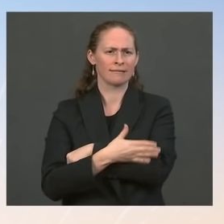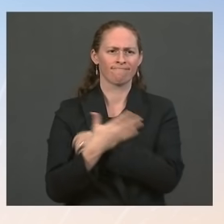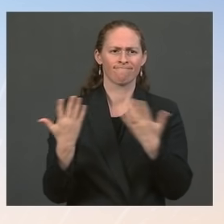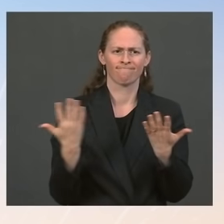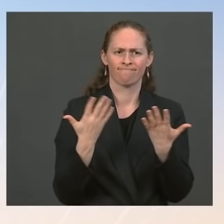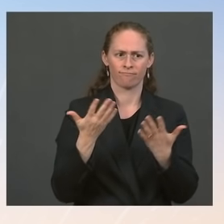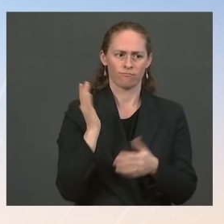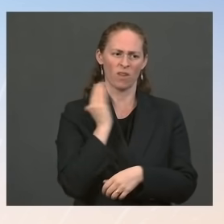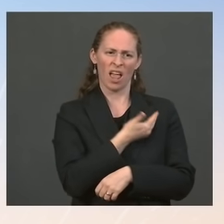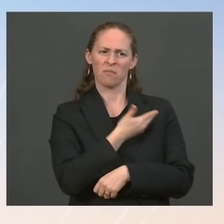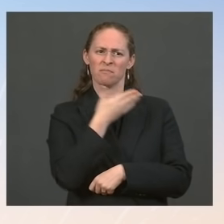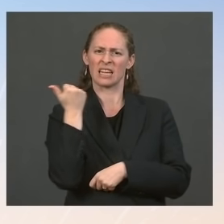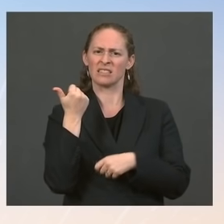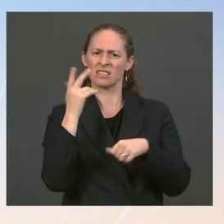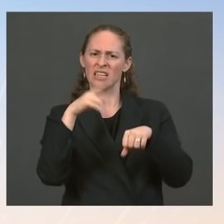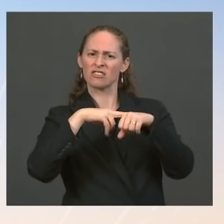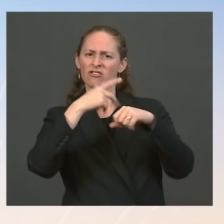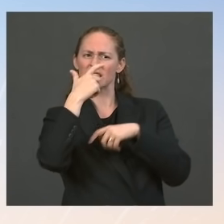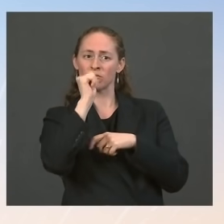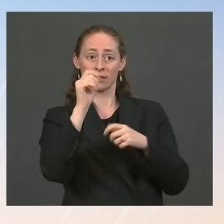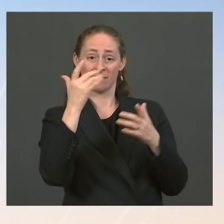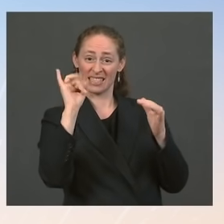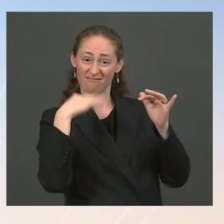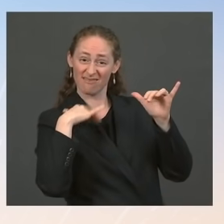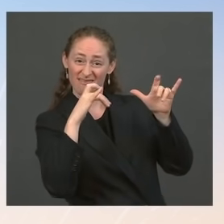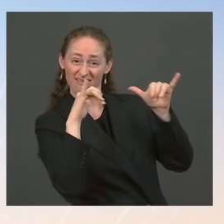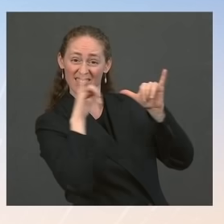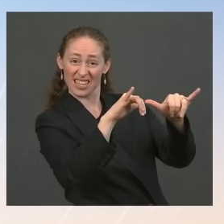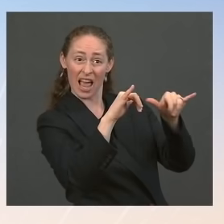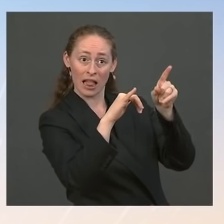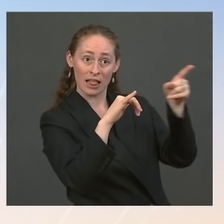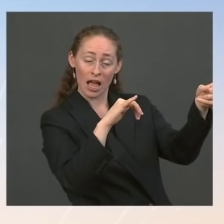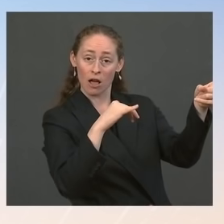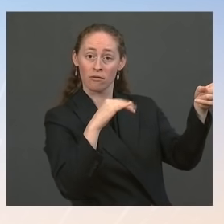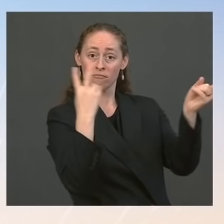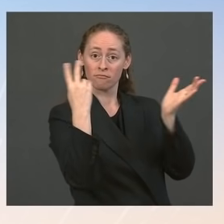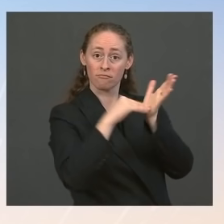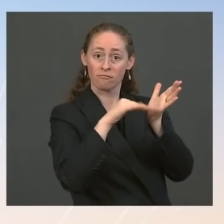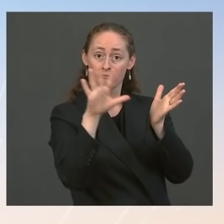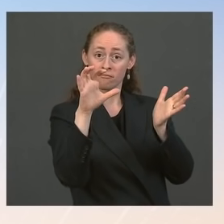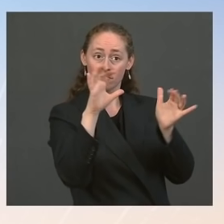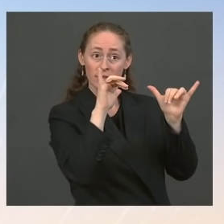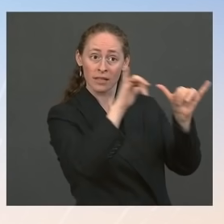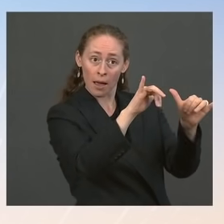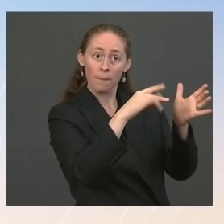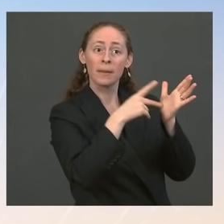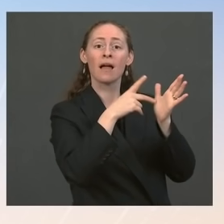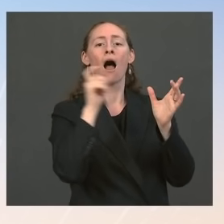And if we had kept 2,500 troops there, we would have increased the number of troops, we would have been at war with the Taliban,